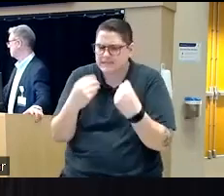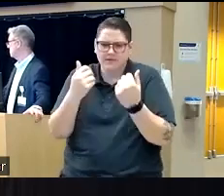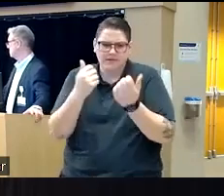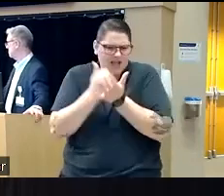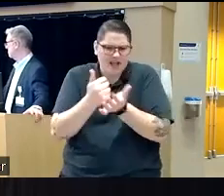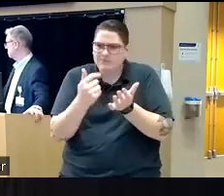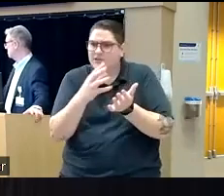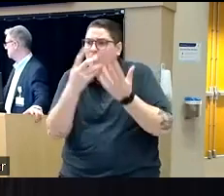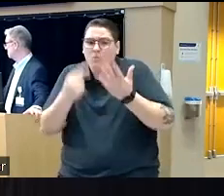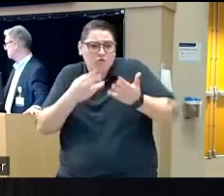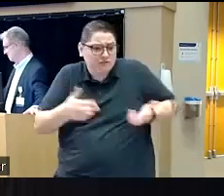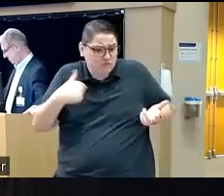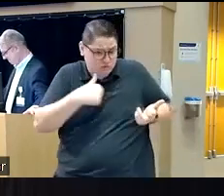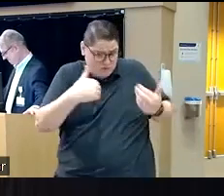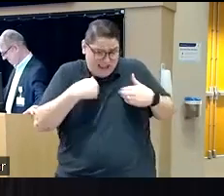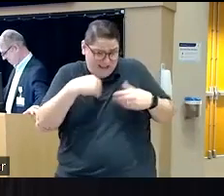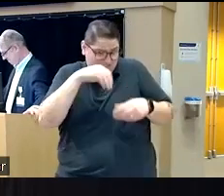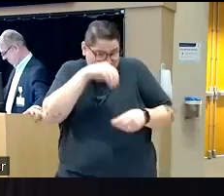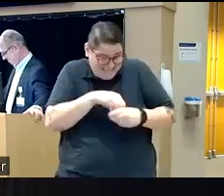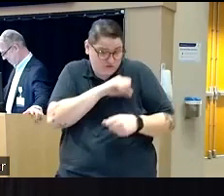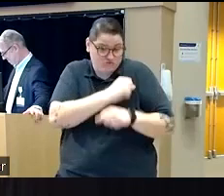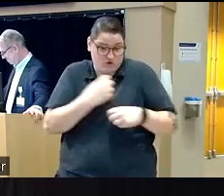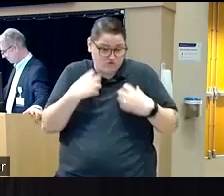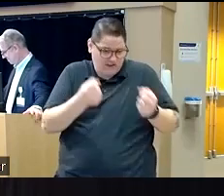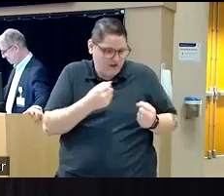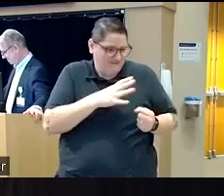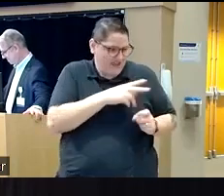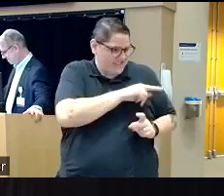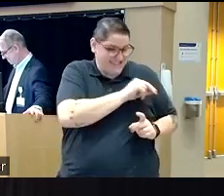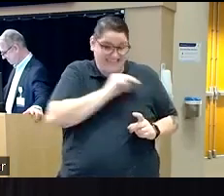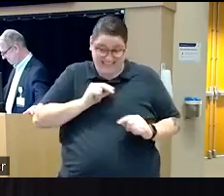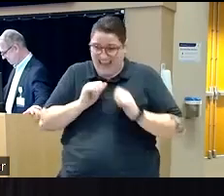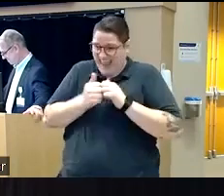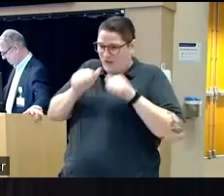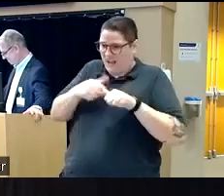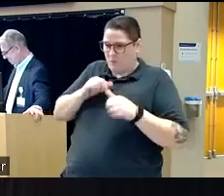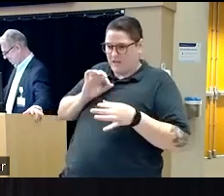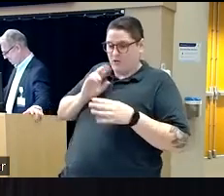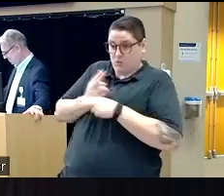our patients but but then also figure out how can we connect out into the community and he has been